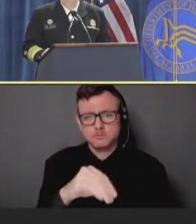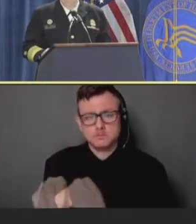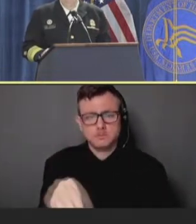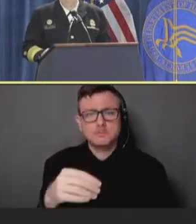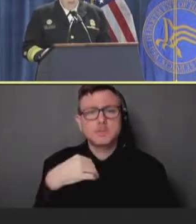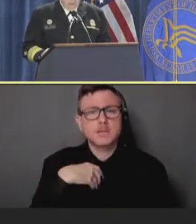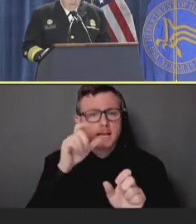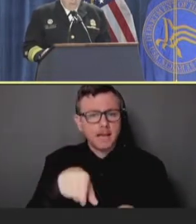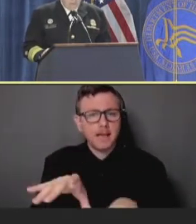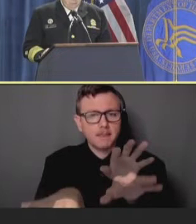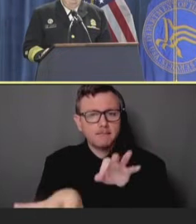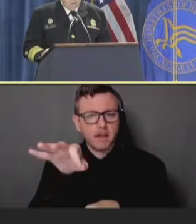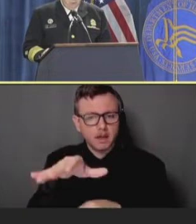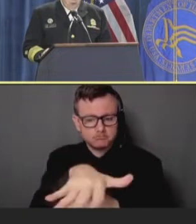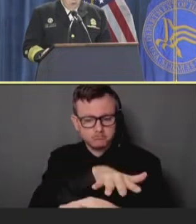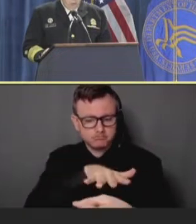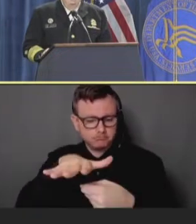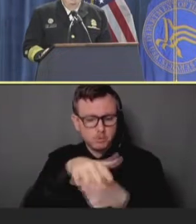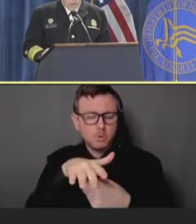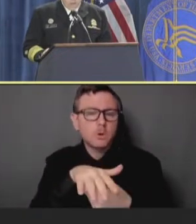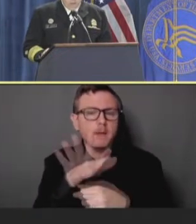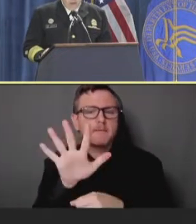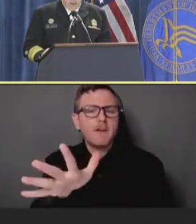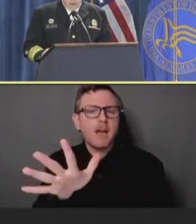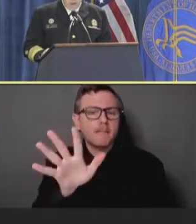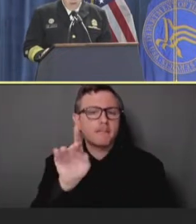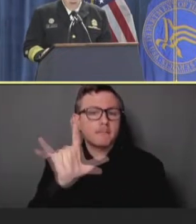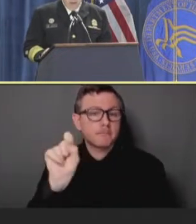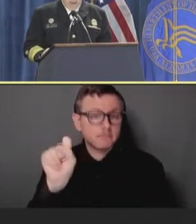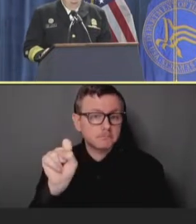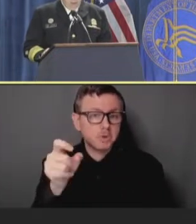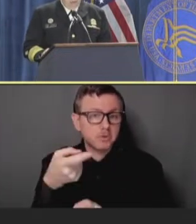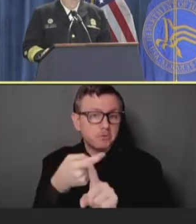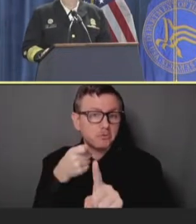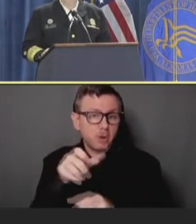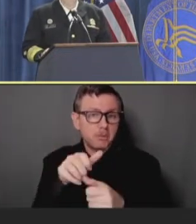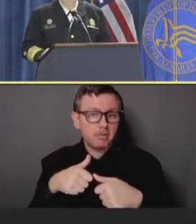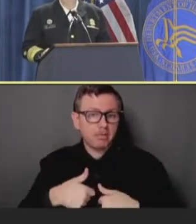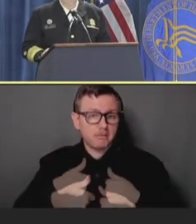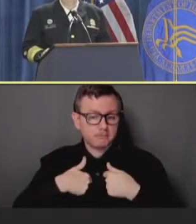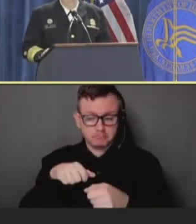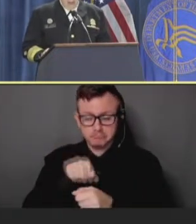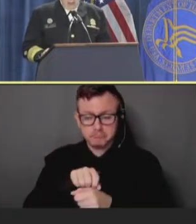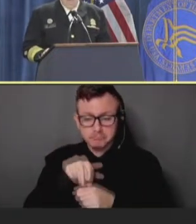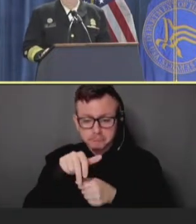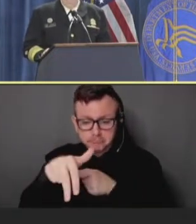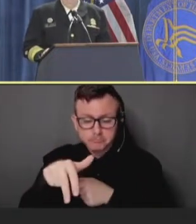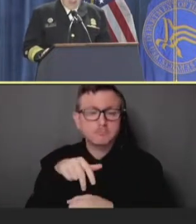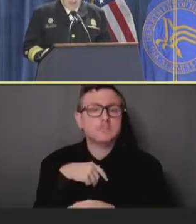of where they live. We're working with providers to increase the number of walking appointments as I did and